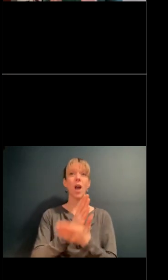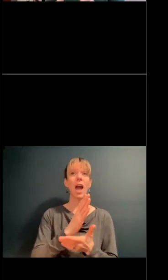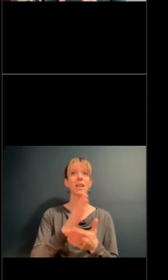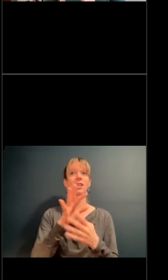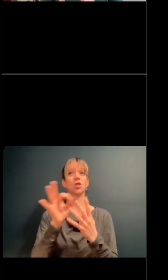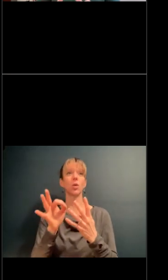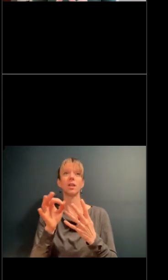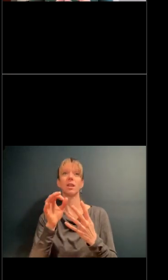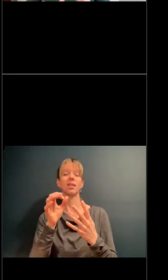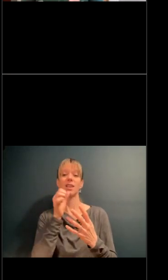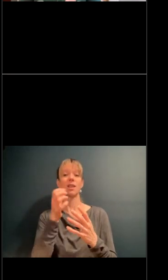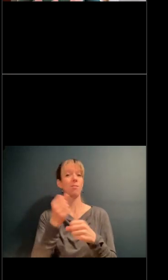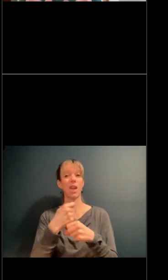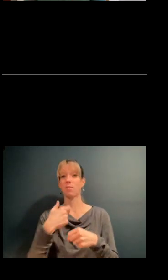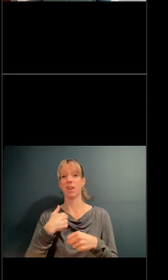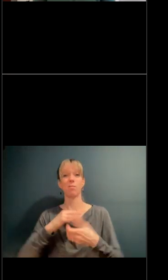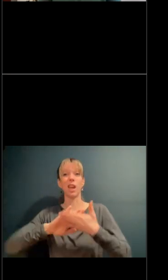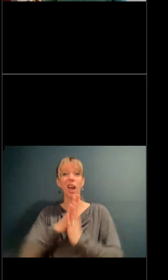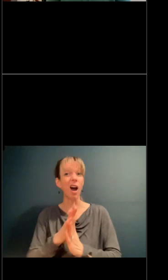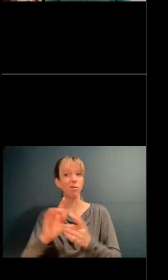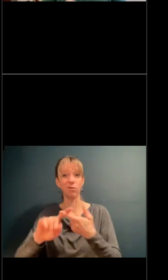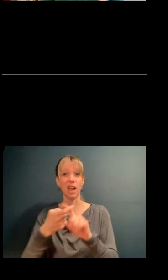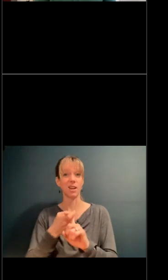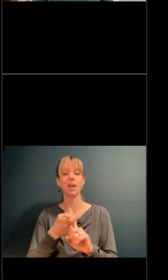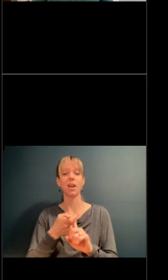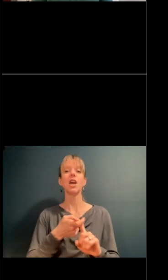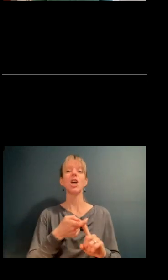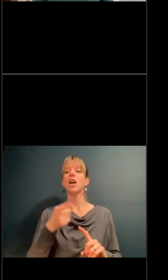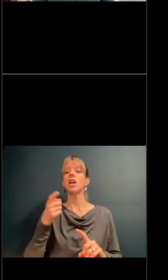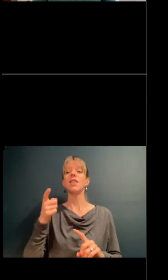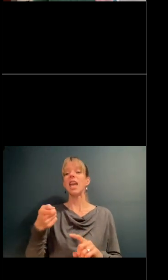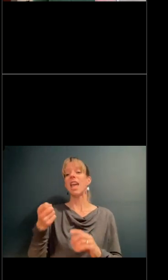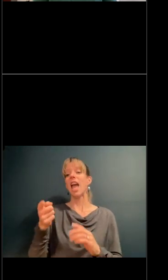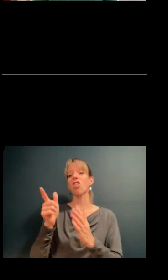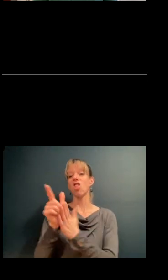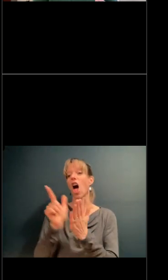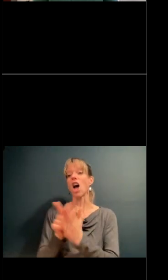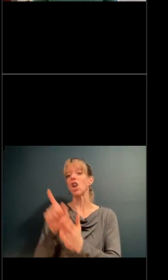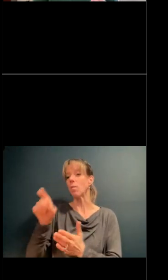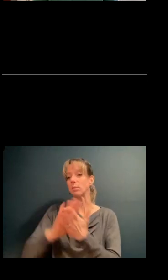your friend." In other words, you can't legislate this, you can't mandate this, we have to be super